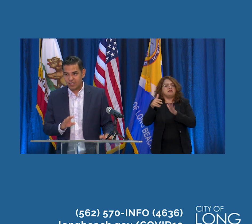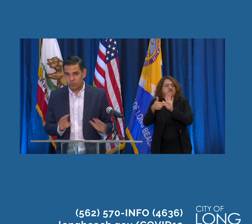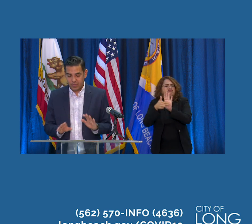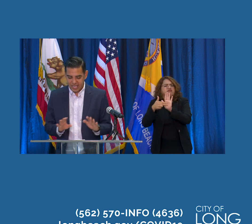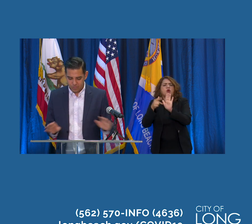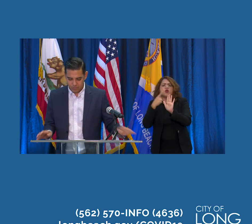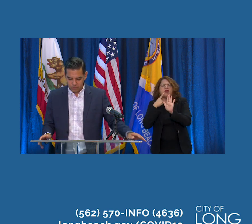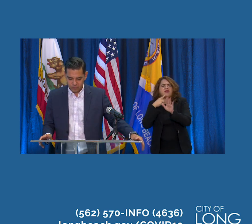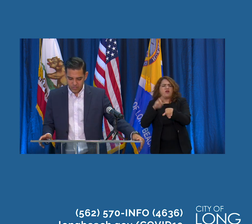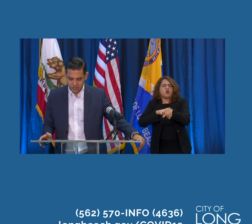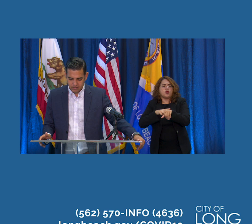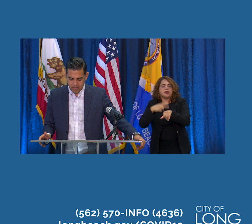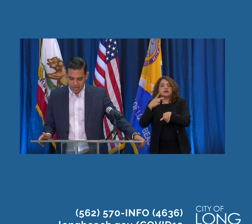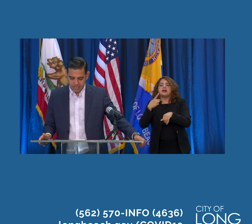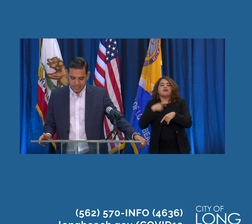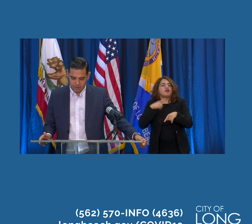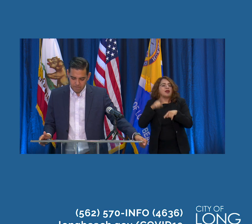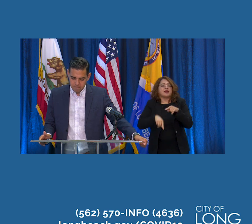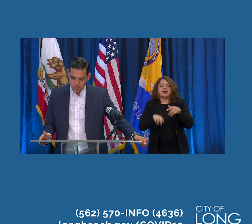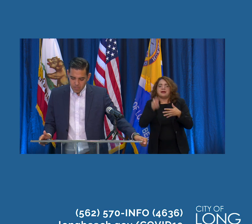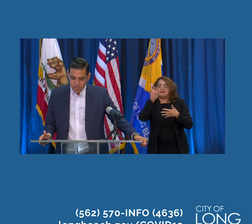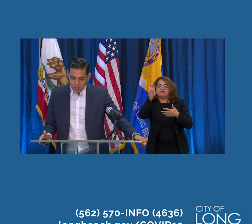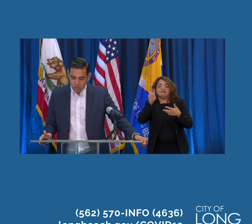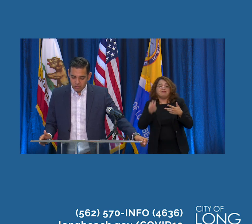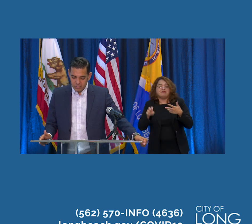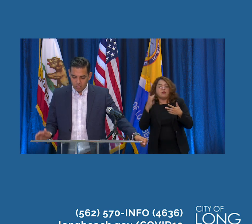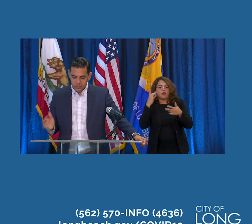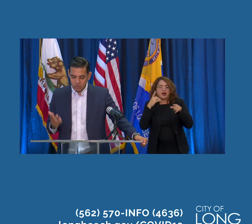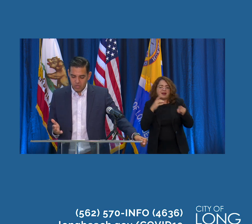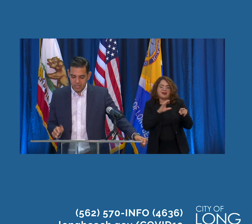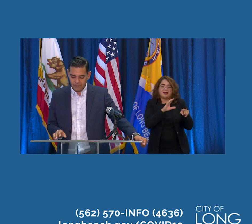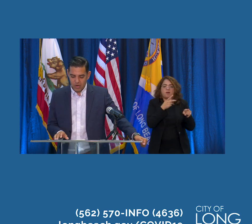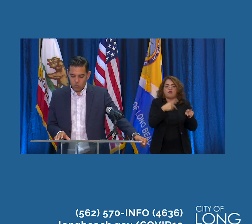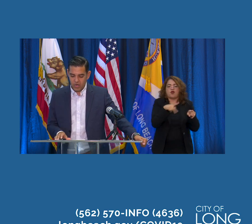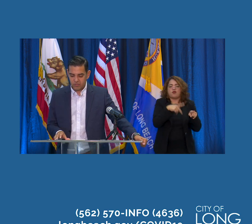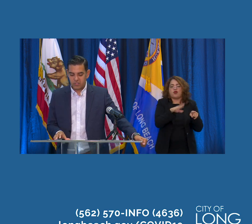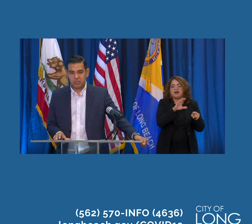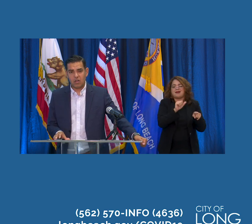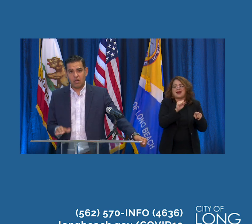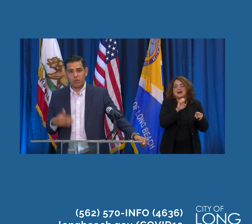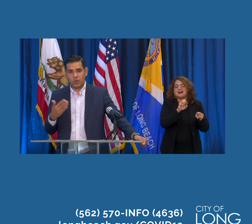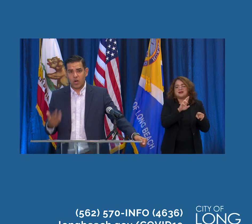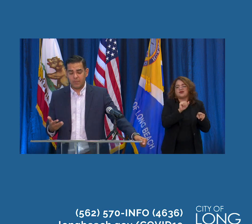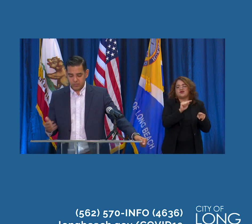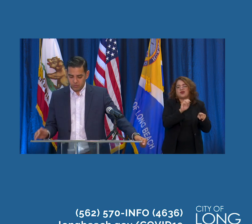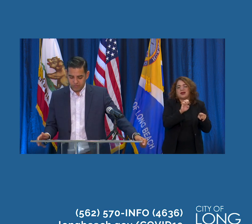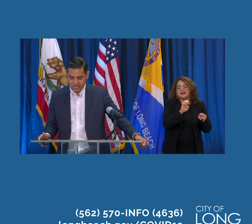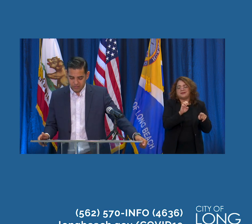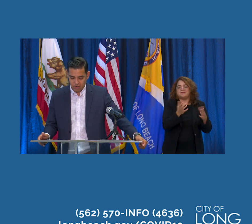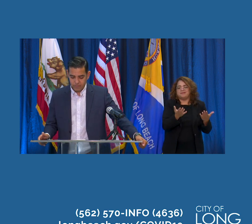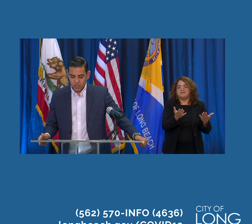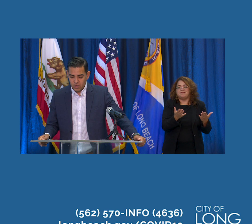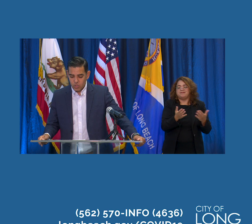And that's why we can't move into the next indicator. So let's also talk about what else is, other requirements to advance are.